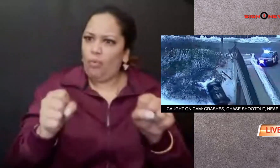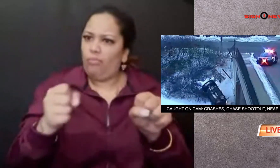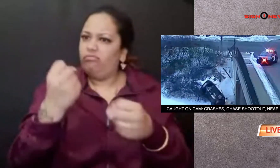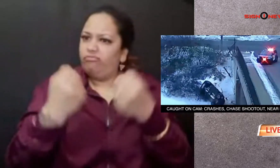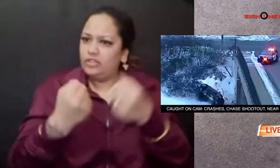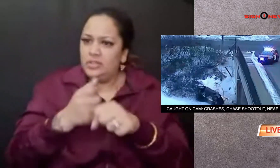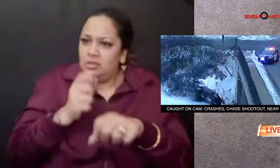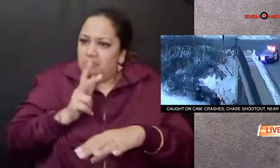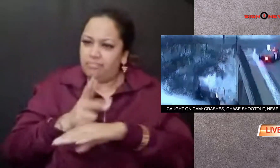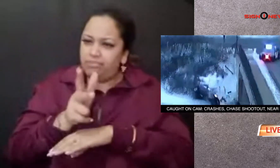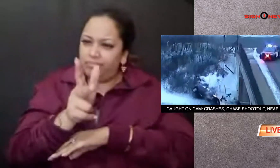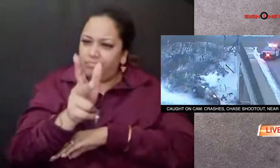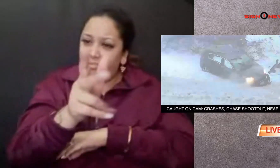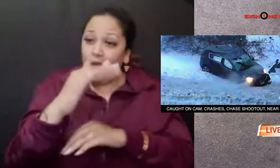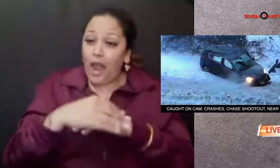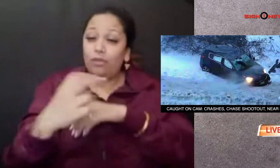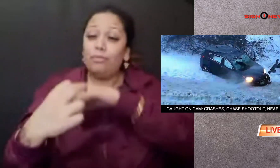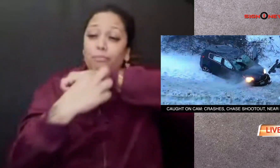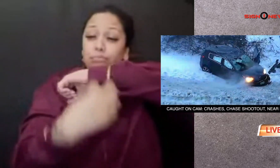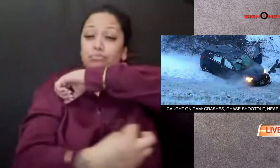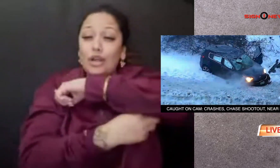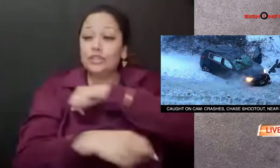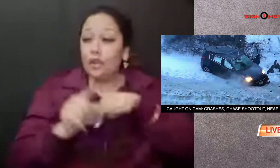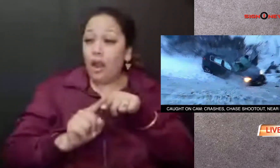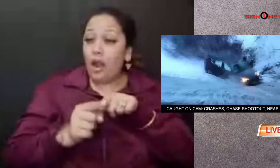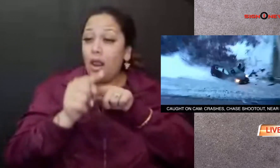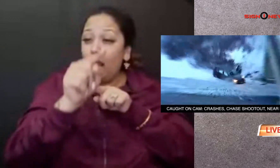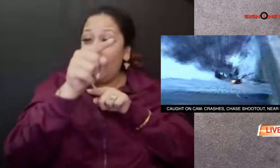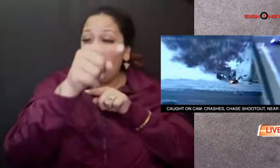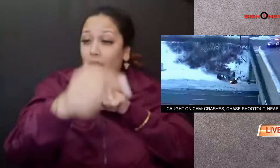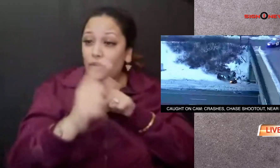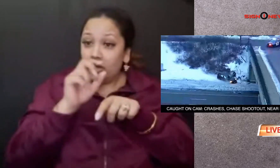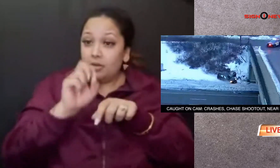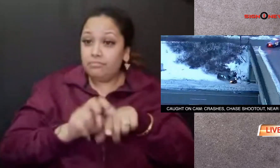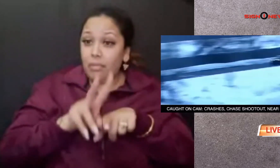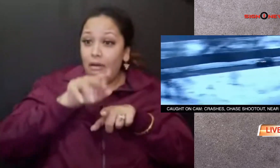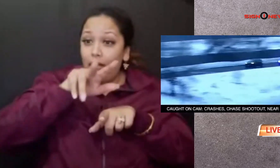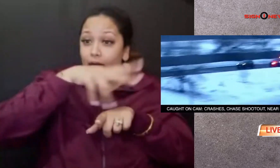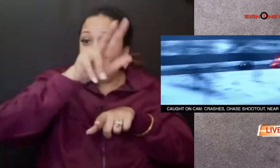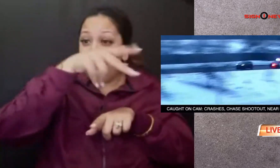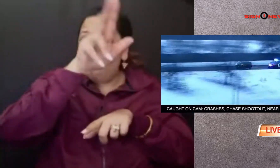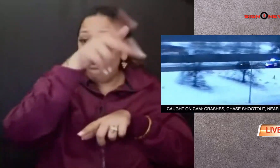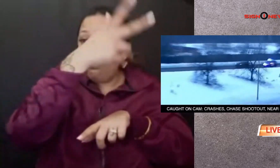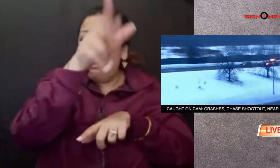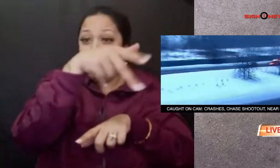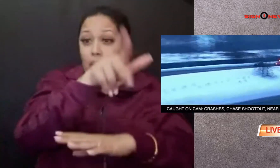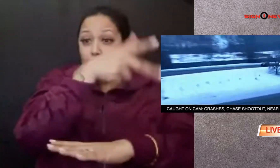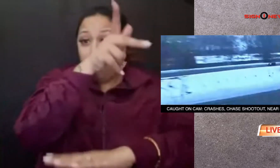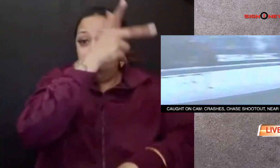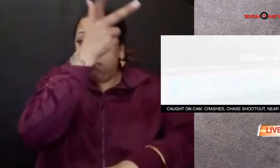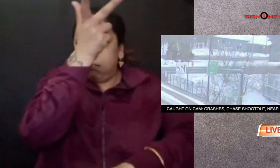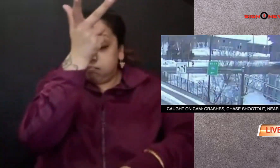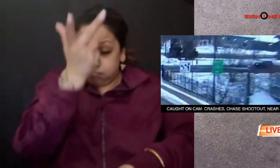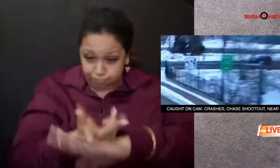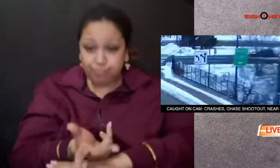Two teens in an alleged stolen vehicle drove off a bridge went airborne and crashed into the ground below.